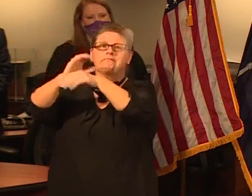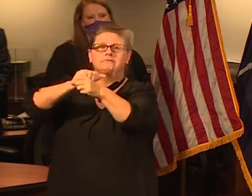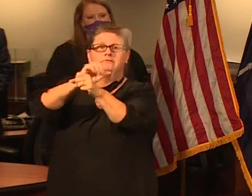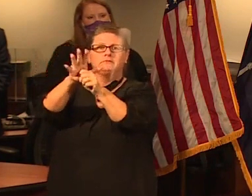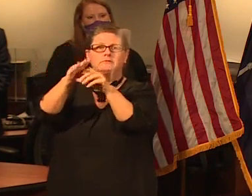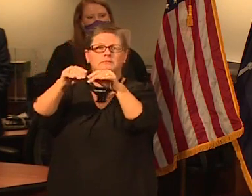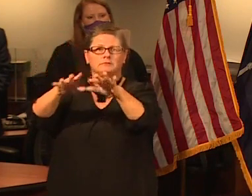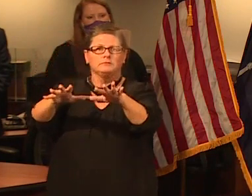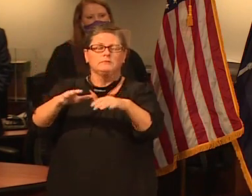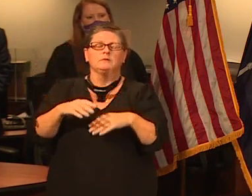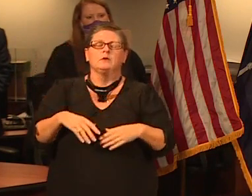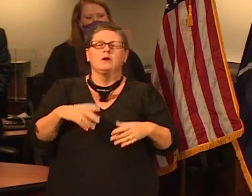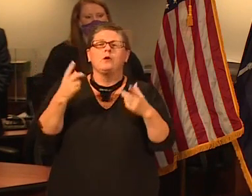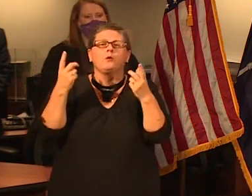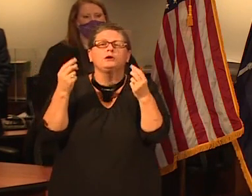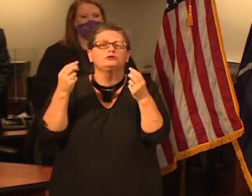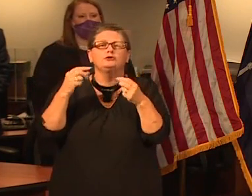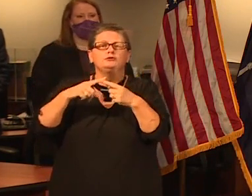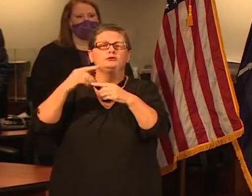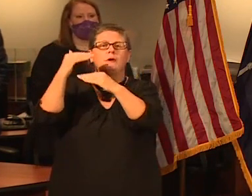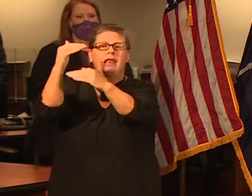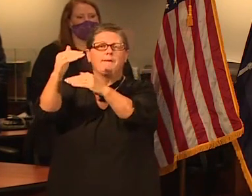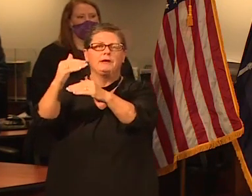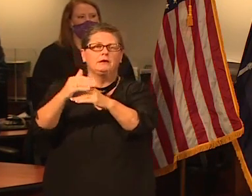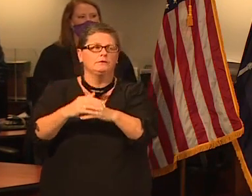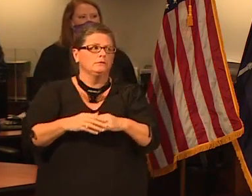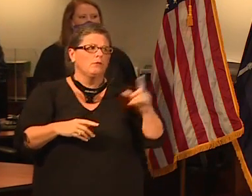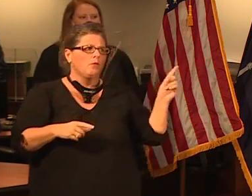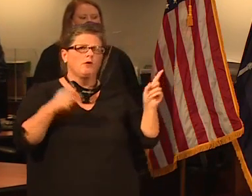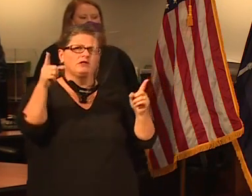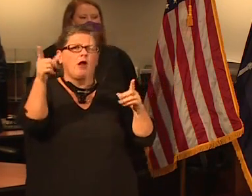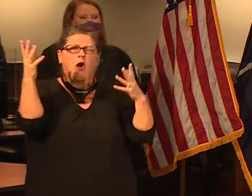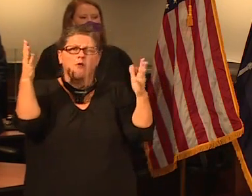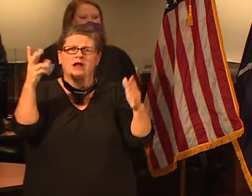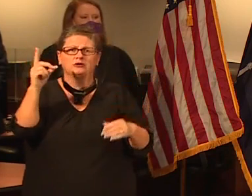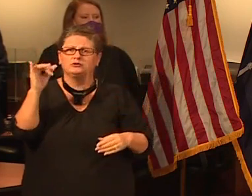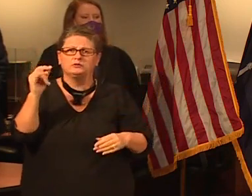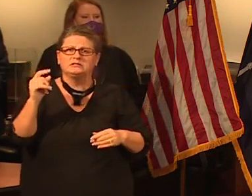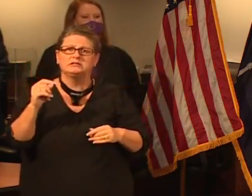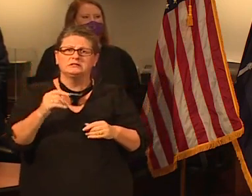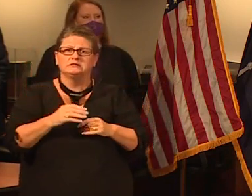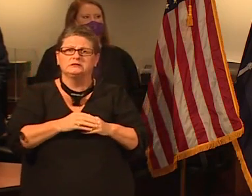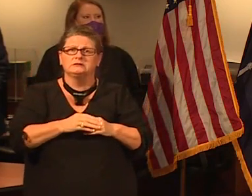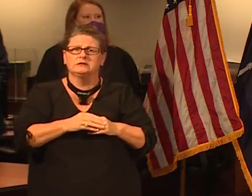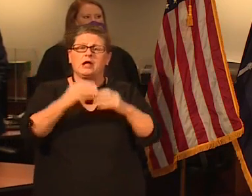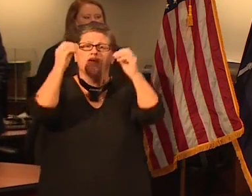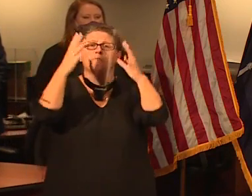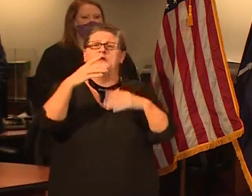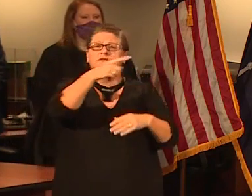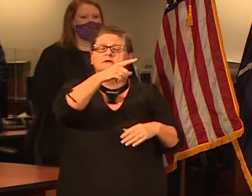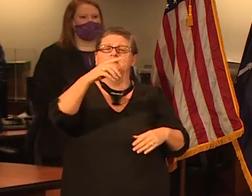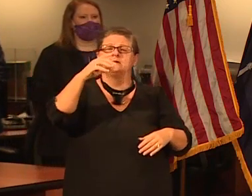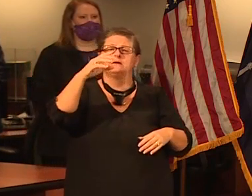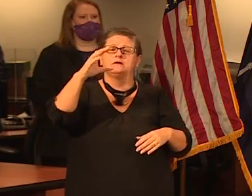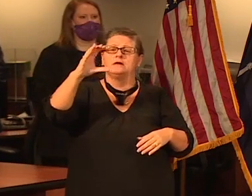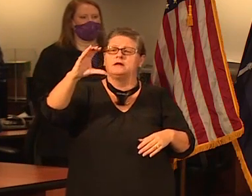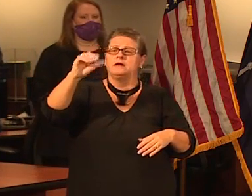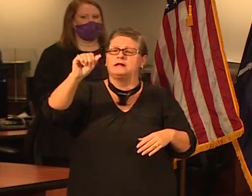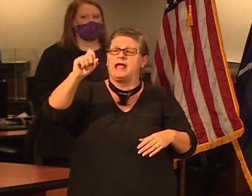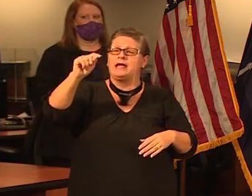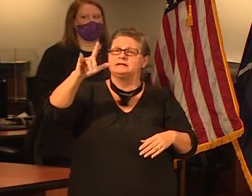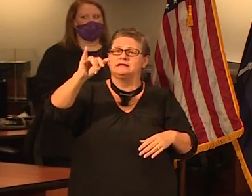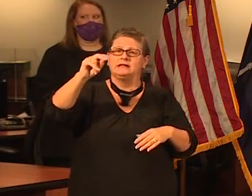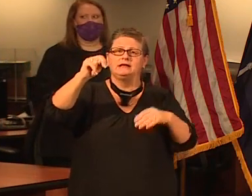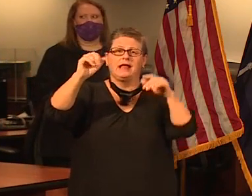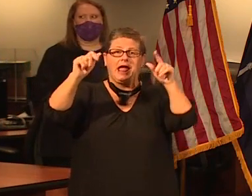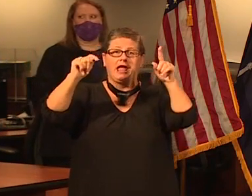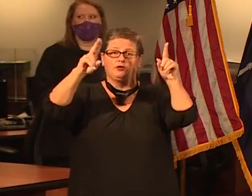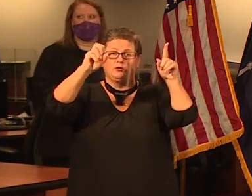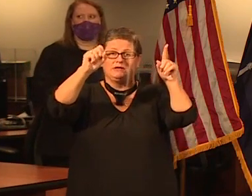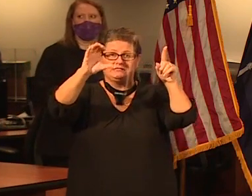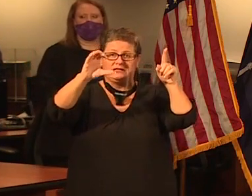ARE SEEING HIGH NUMBERS OF POSITIVE CASES, AND WHAT SHOULD THEY BE DOING TO HELP LIMIT THAT?